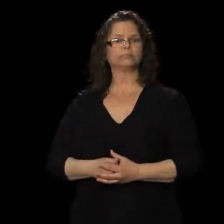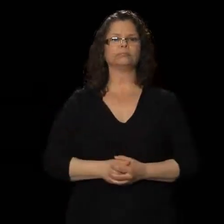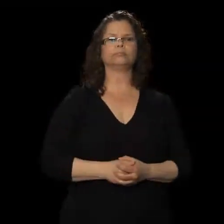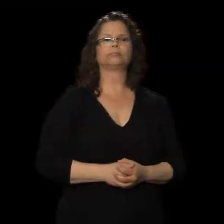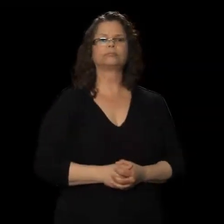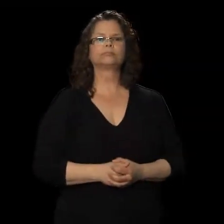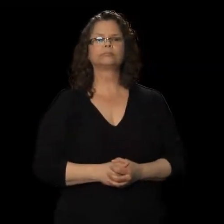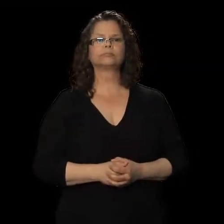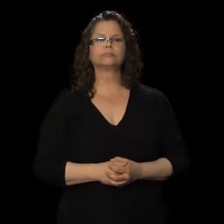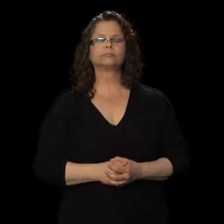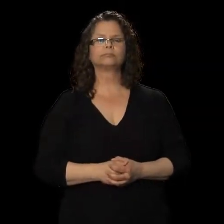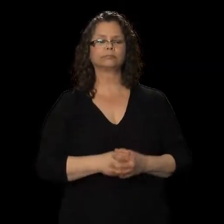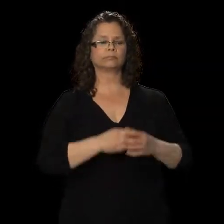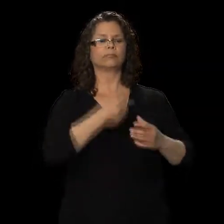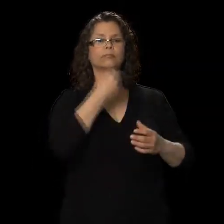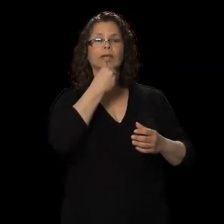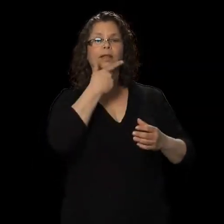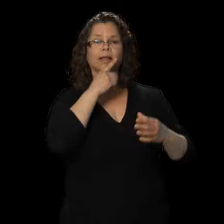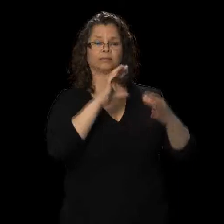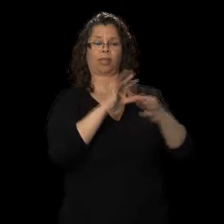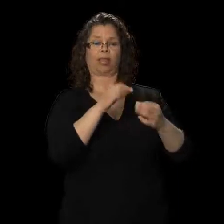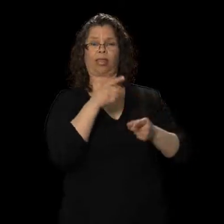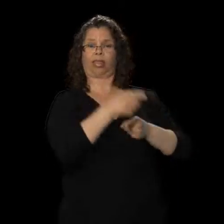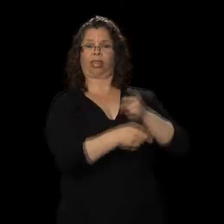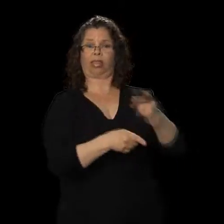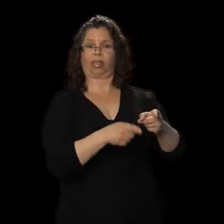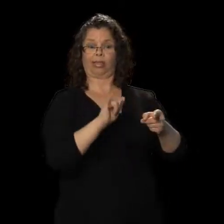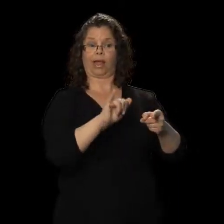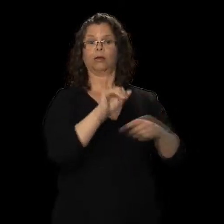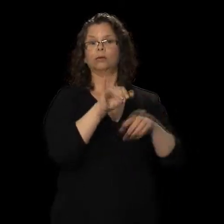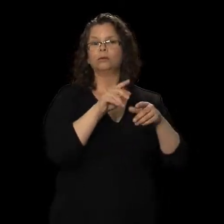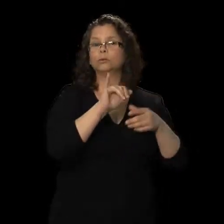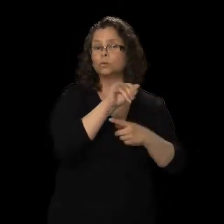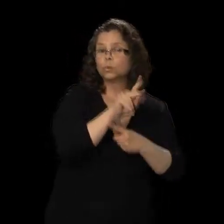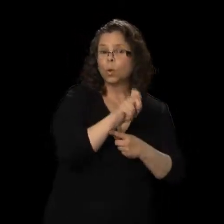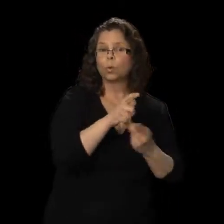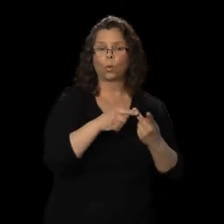Homophobic jokes or hints being made about a person’s